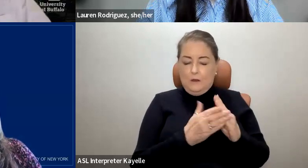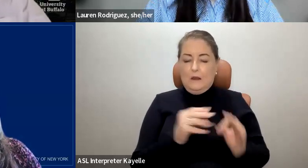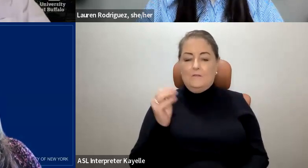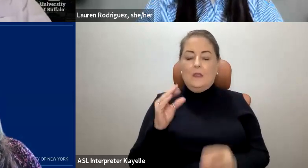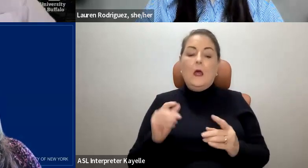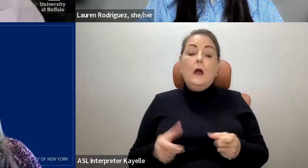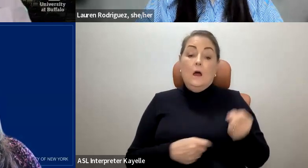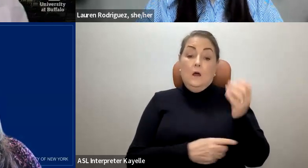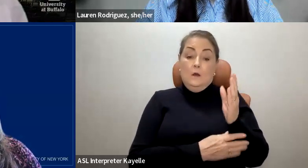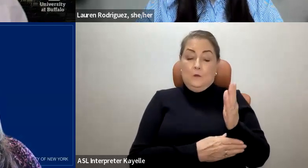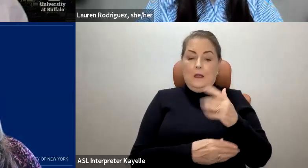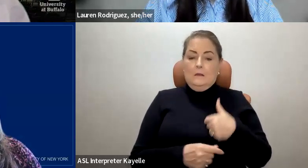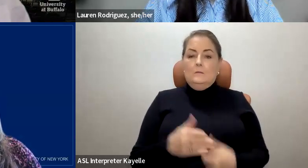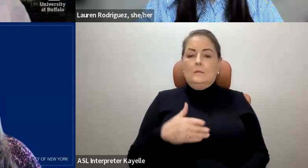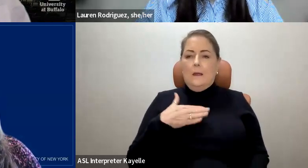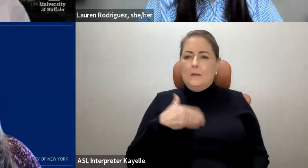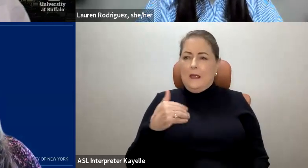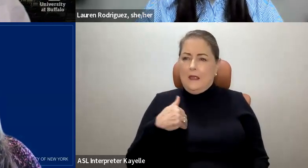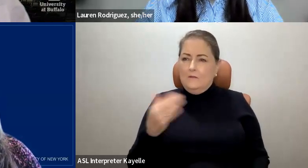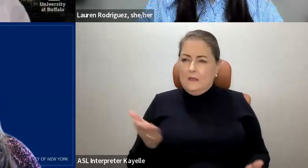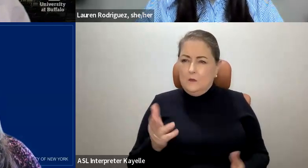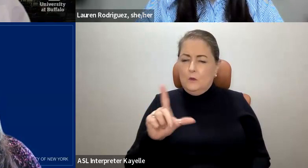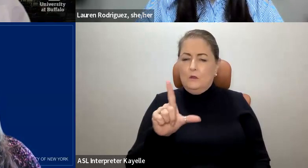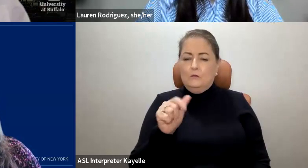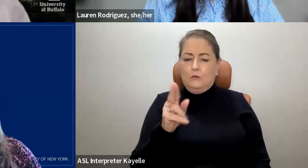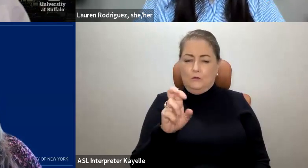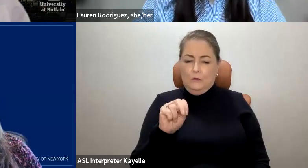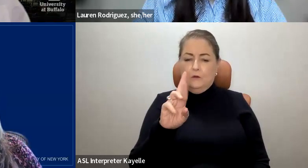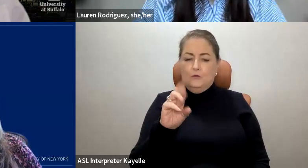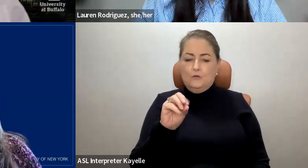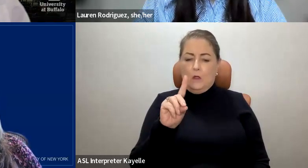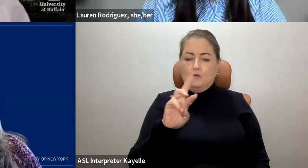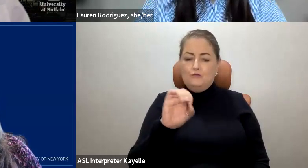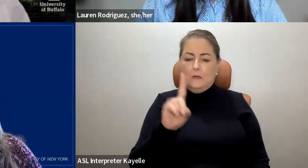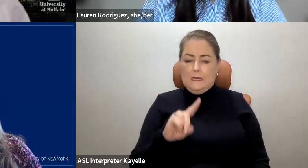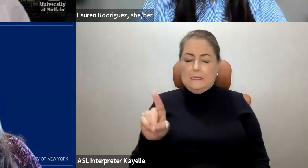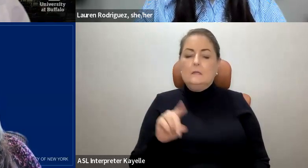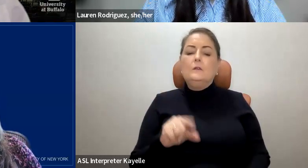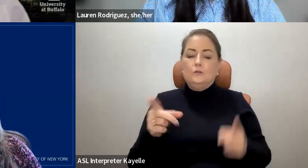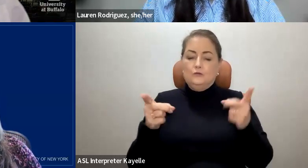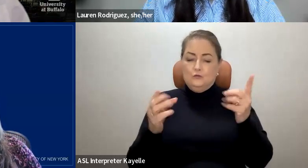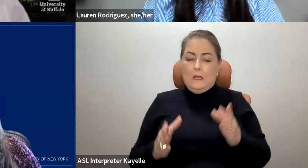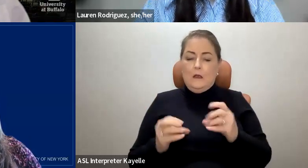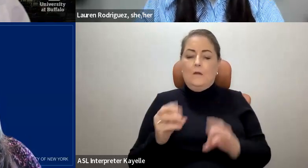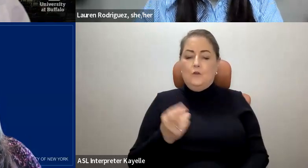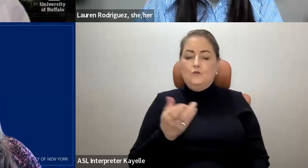really happy to have be here with Lauren, Dr. Lauren Rodriguez, who is the director of resources for students with